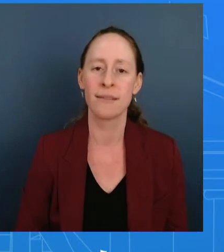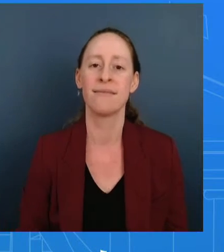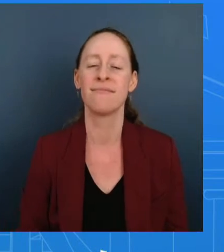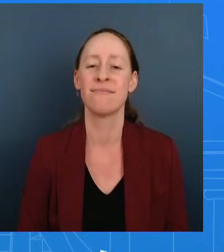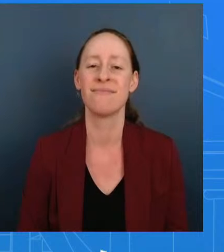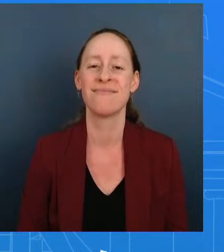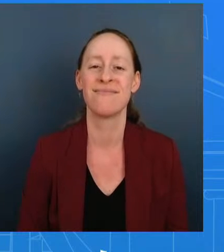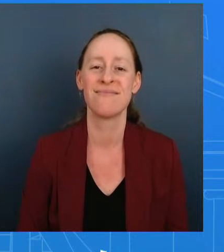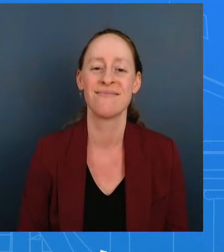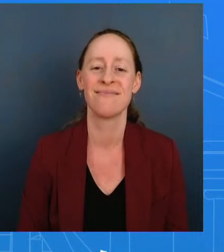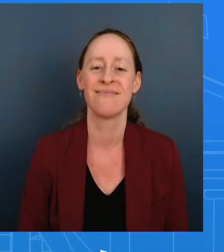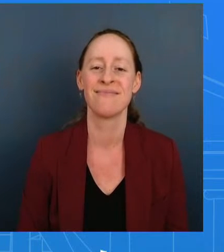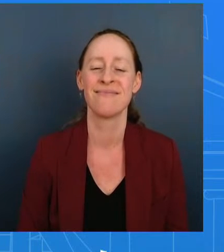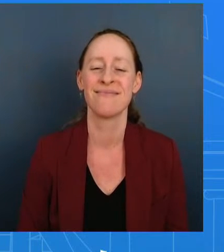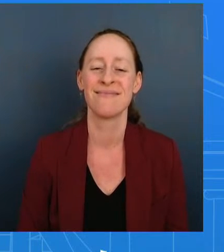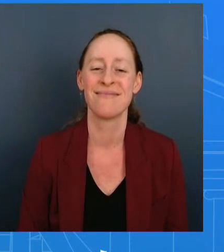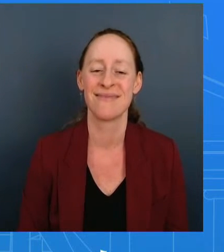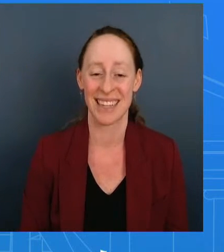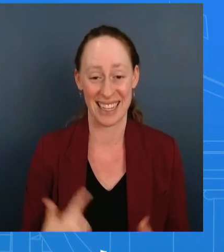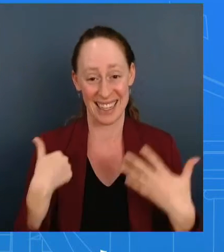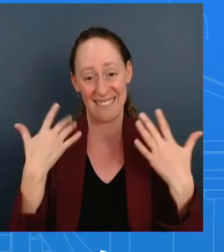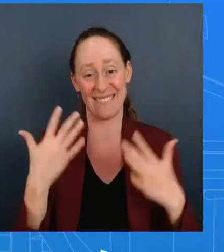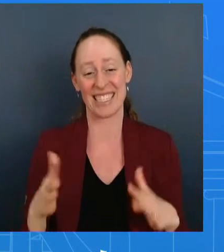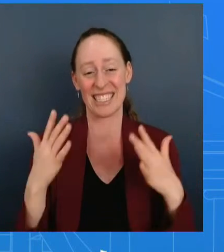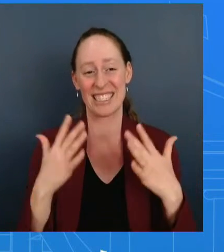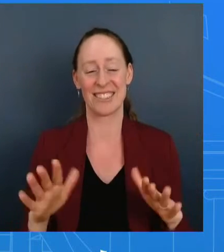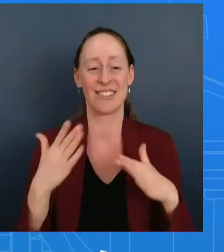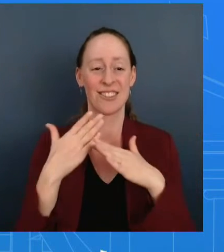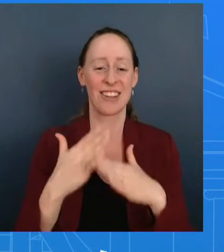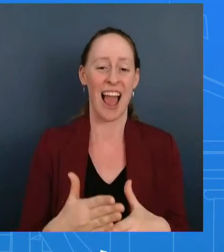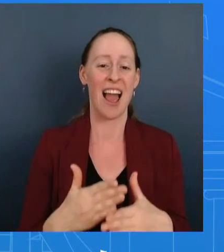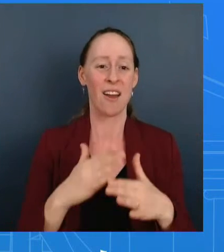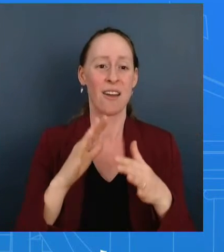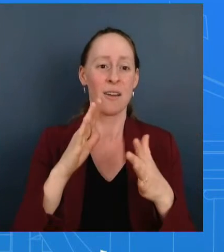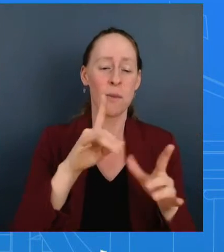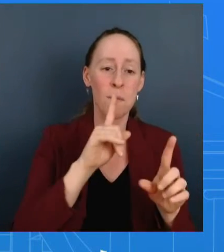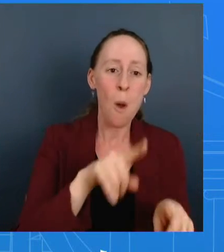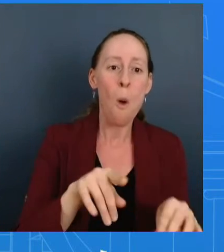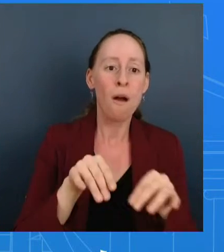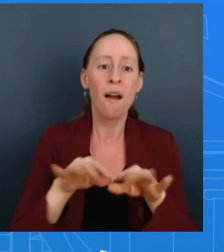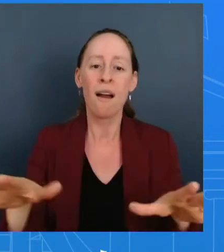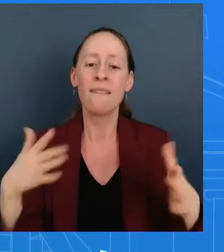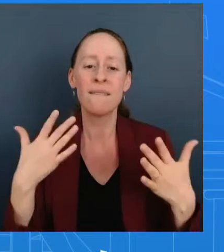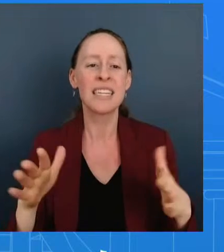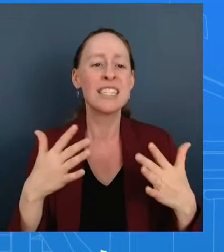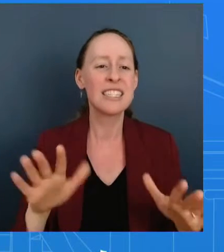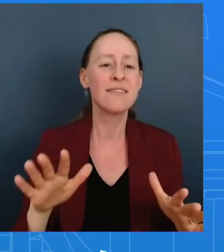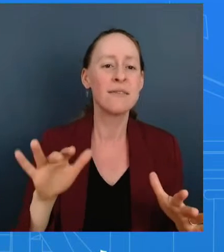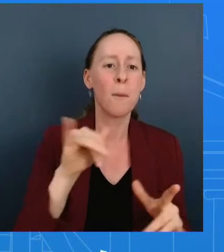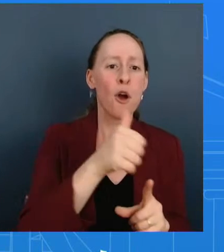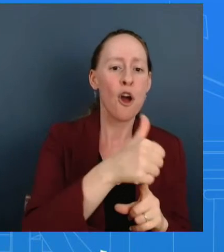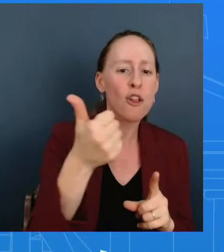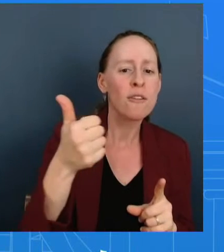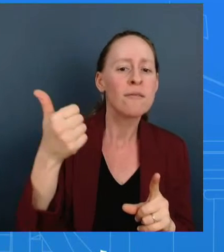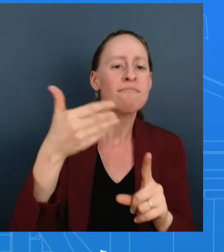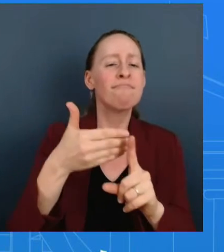that is in line with other presidents -- certainly not the last one, but the ones -- the two before -- before the last president.